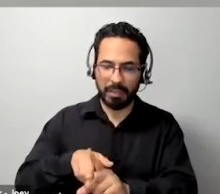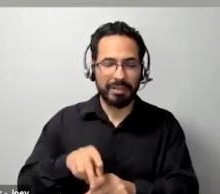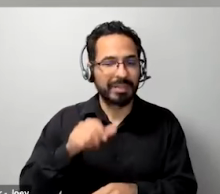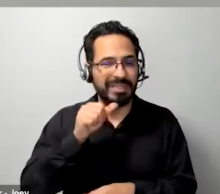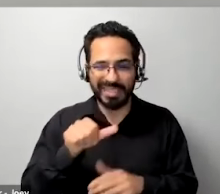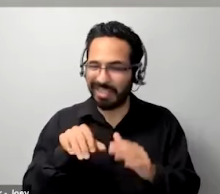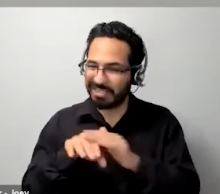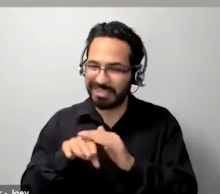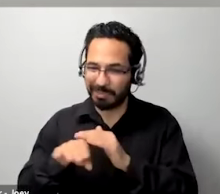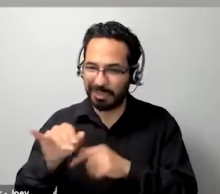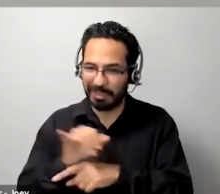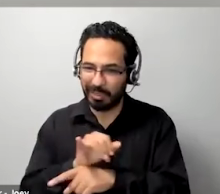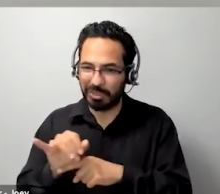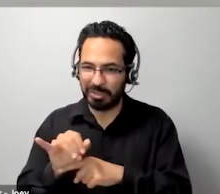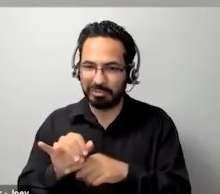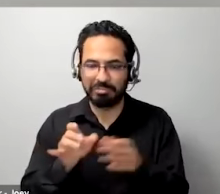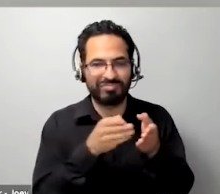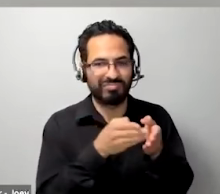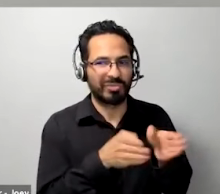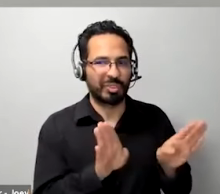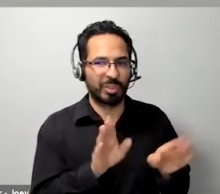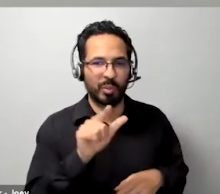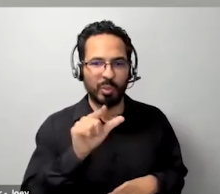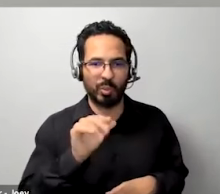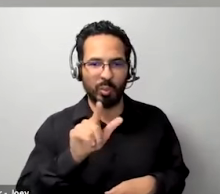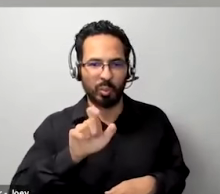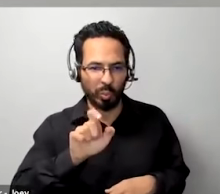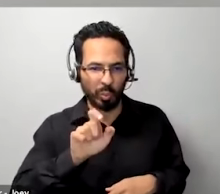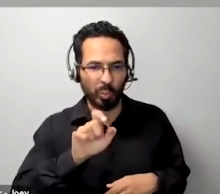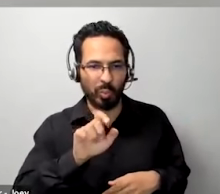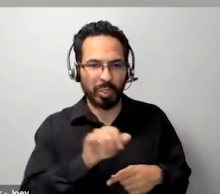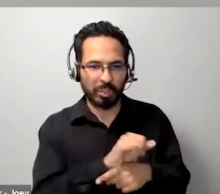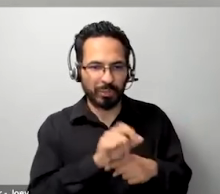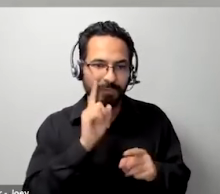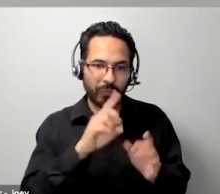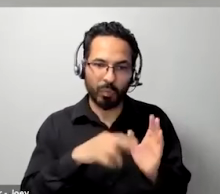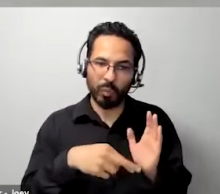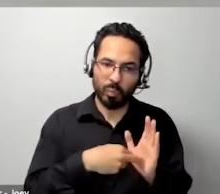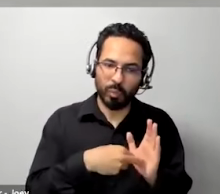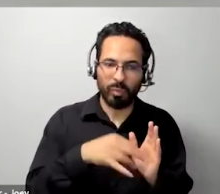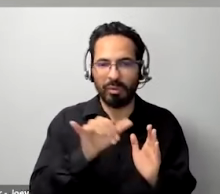it's just like a Google internship based on whatever role type you're looking for, if it's in software development,